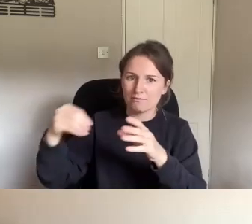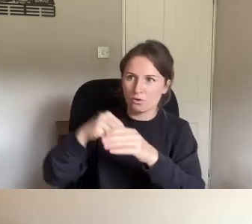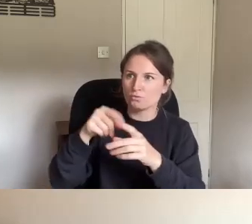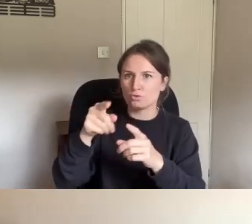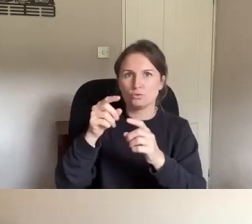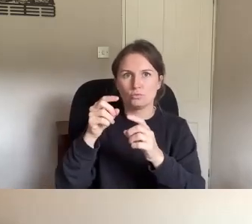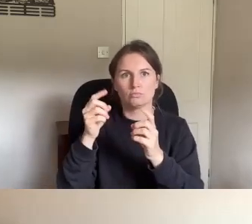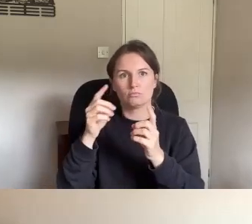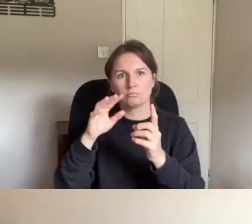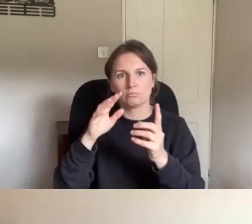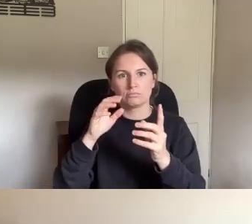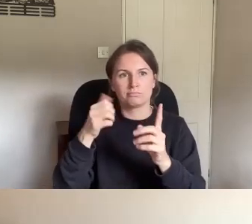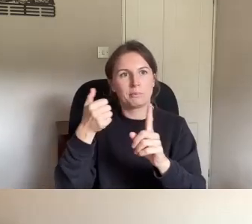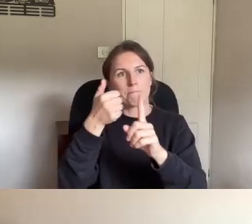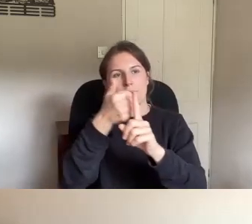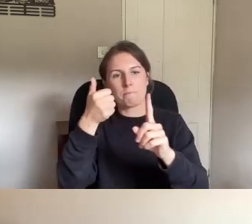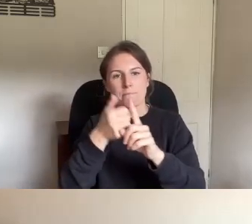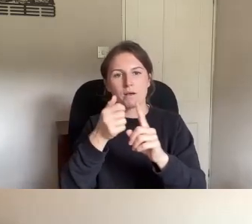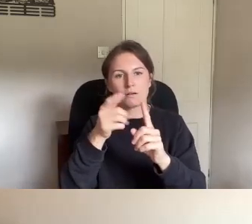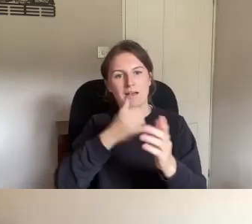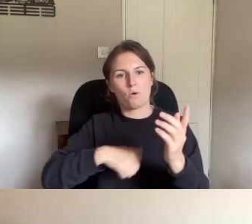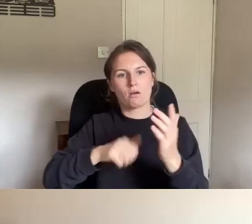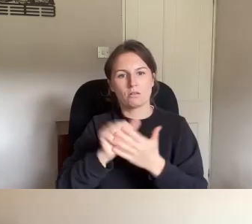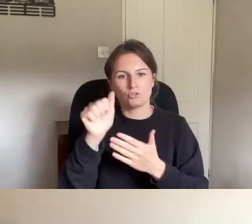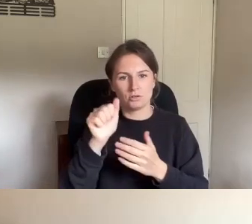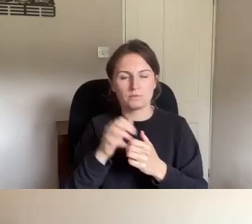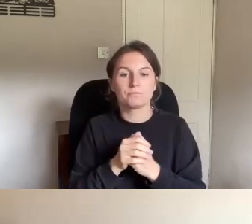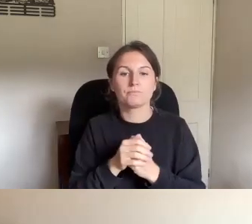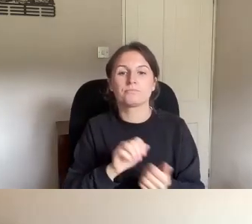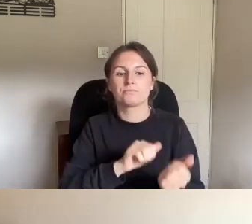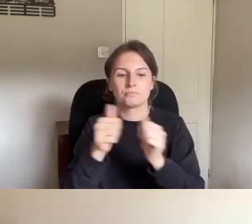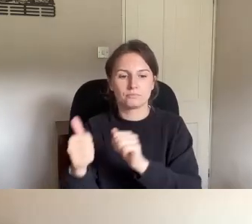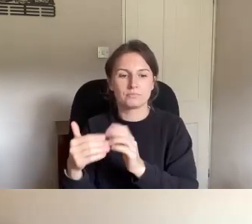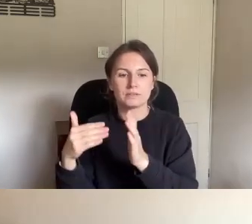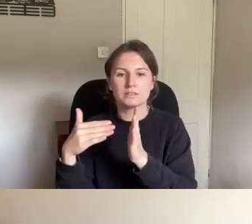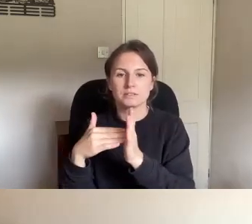Lastly, we've got Zak Mensah who is the co-CEO of Birmingham Museums Trust.